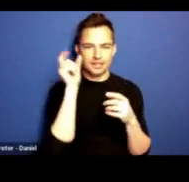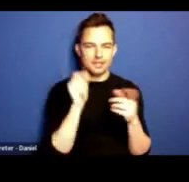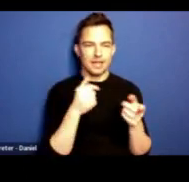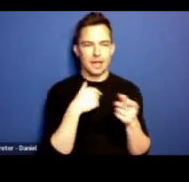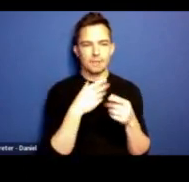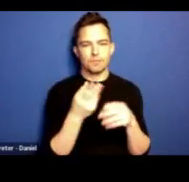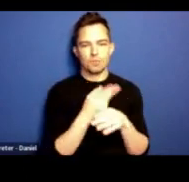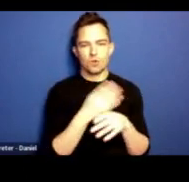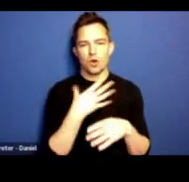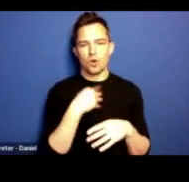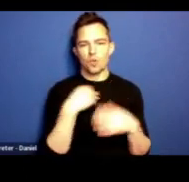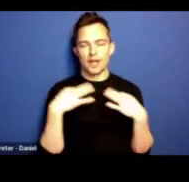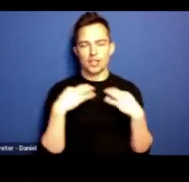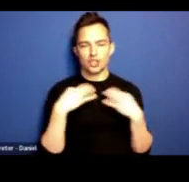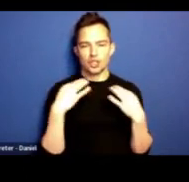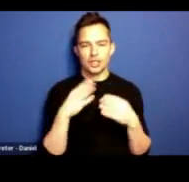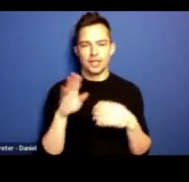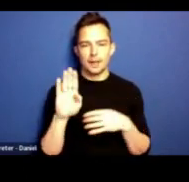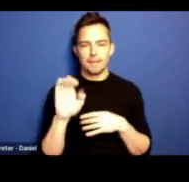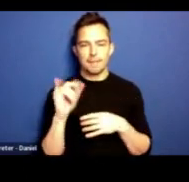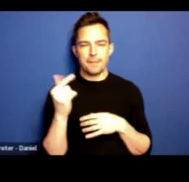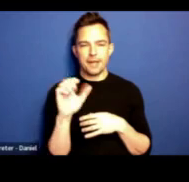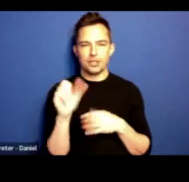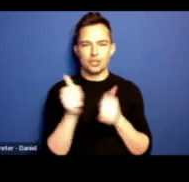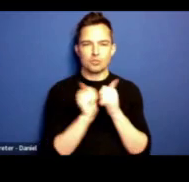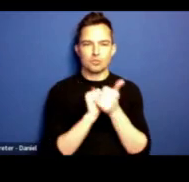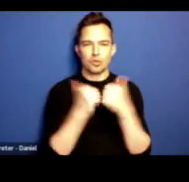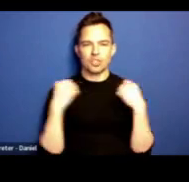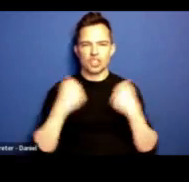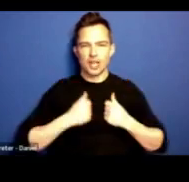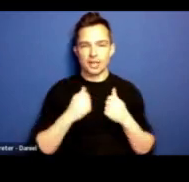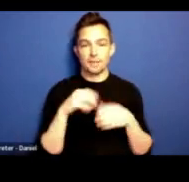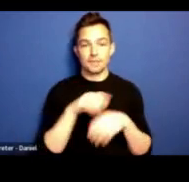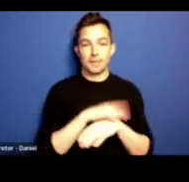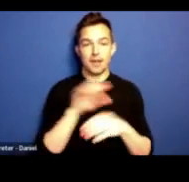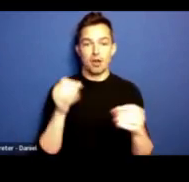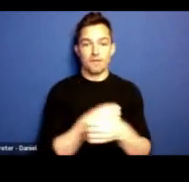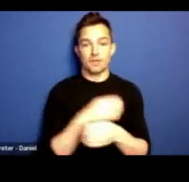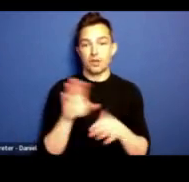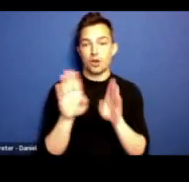white shirt and a beige sports jacket. I'm sitting in my office with a bookshelf over one